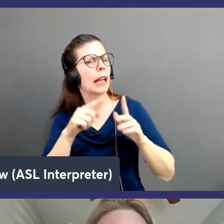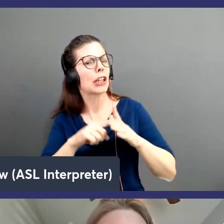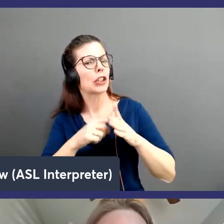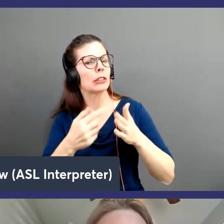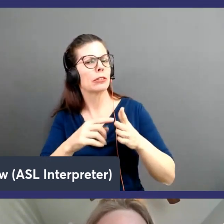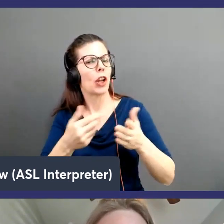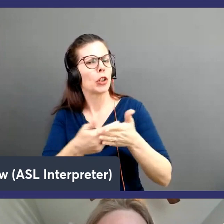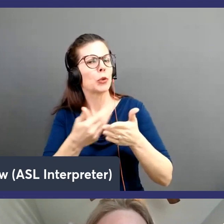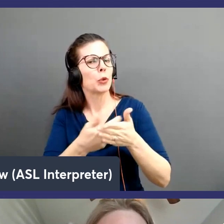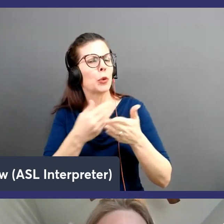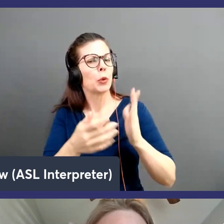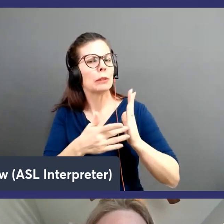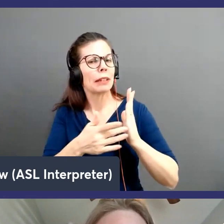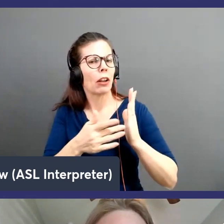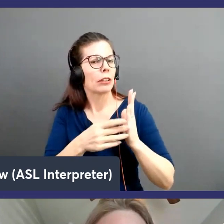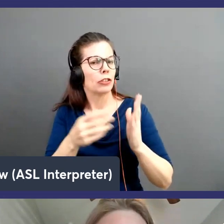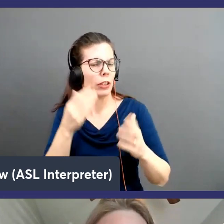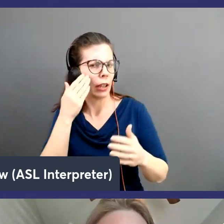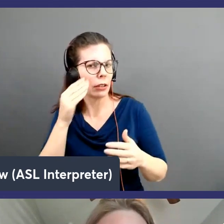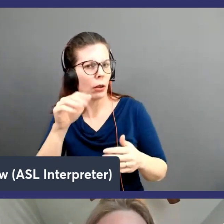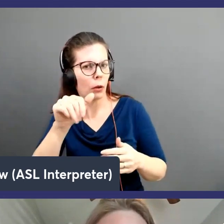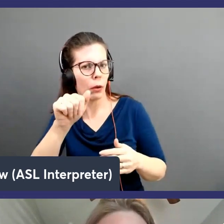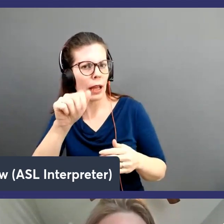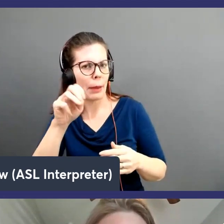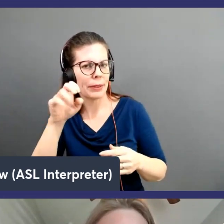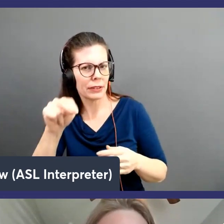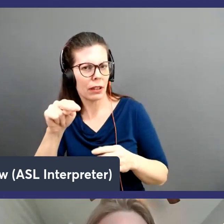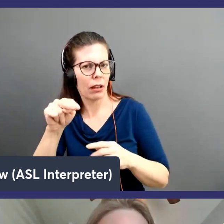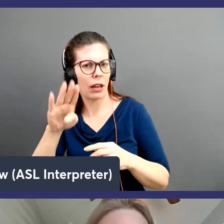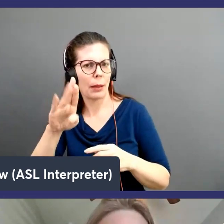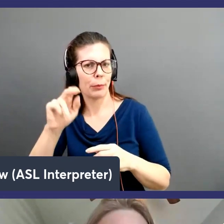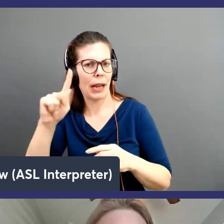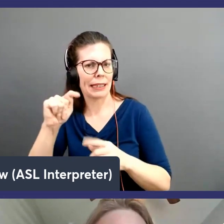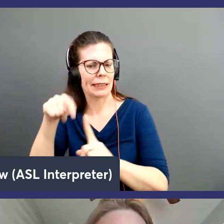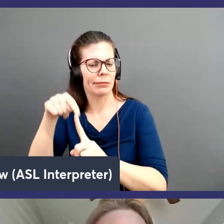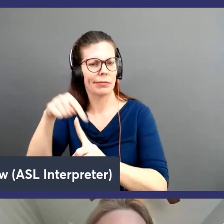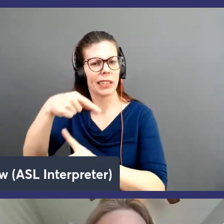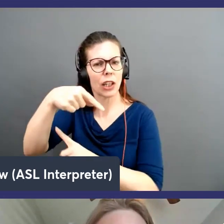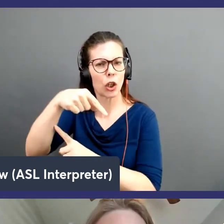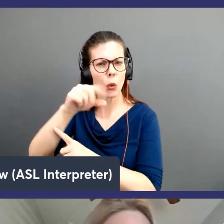I know that Amazon Braket is quantum computing, but I'm gonna be honest, I don't really know that much